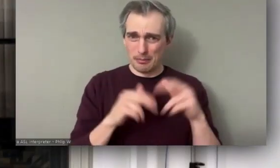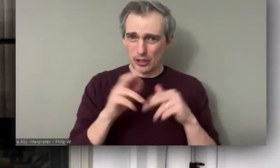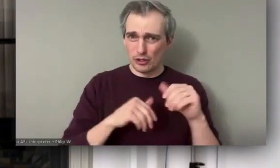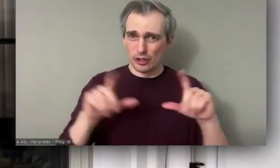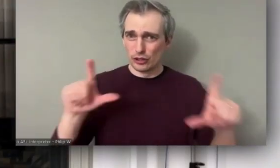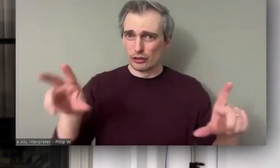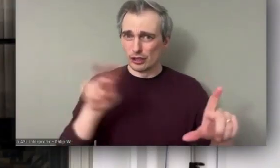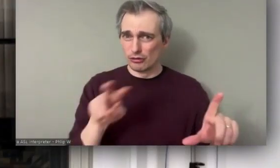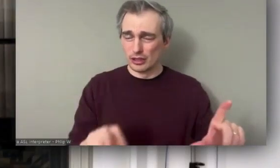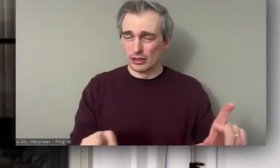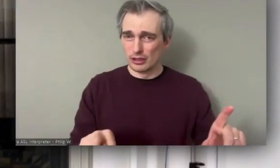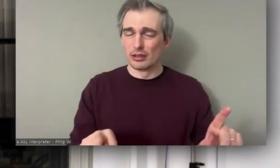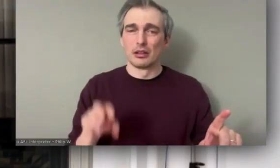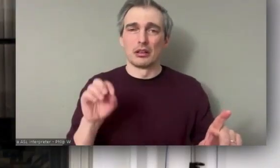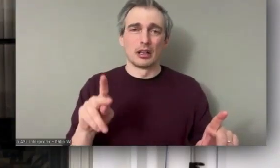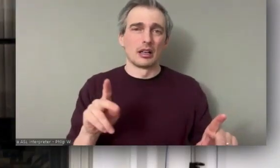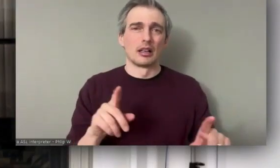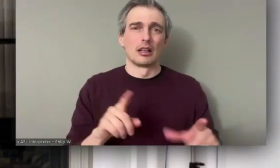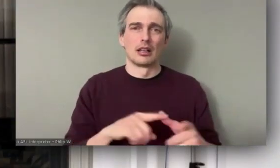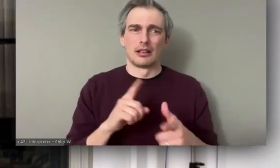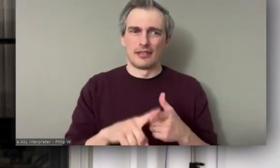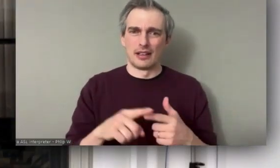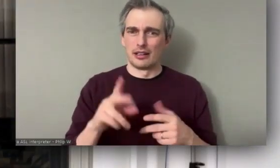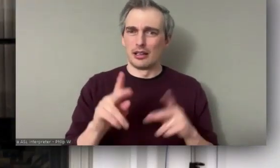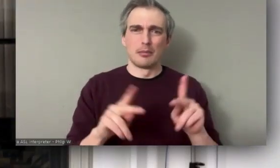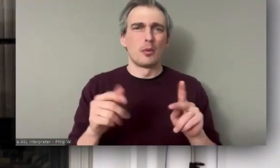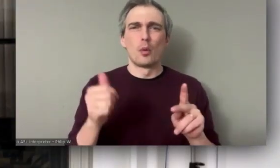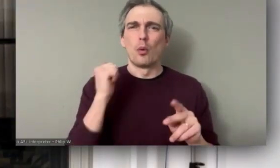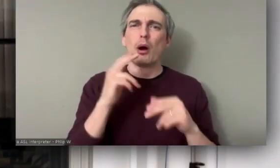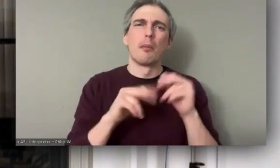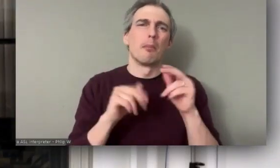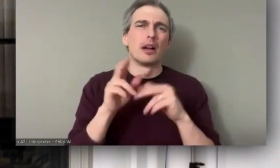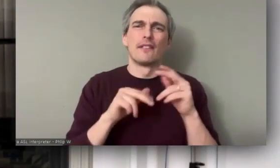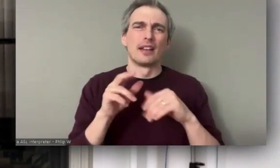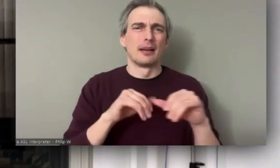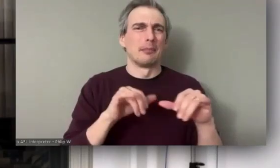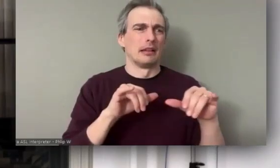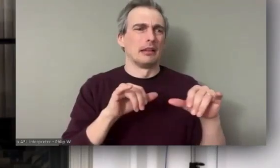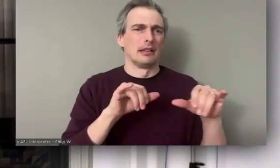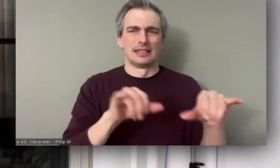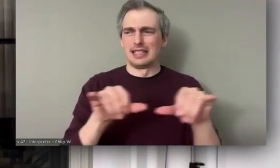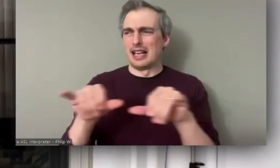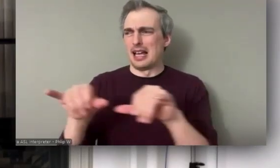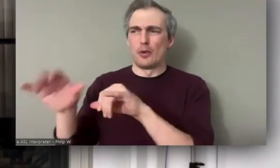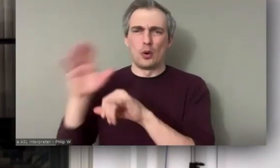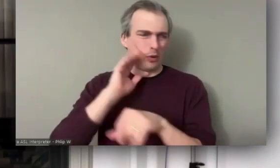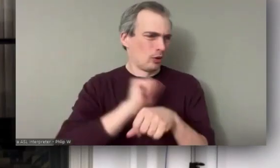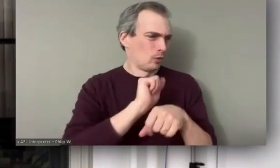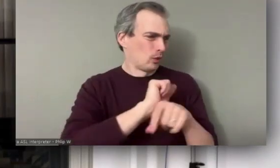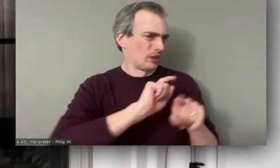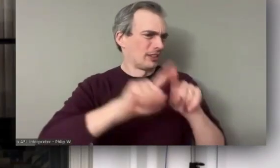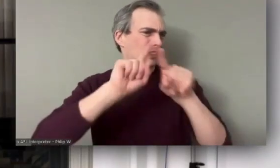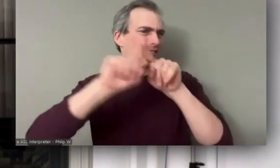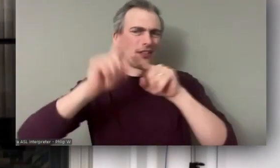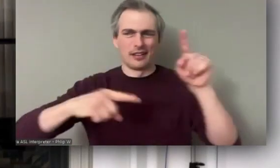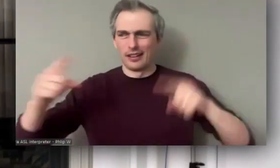Well, then, like you said, they're not gonna build them consistently. They're gonna work differently. It's not gonna be something easy to use. So yeah.